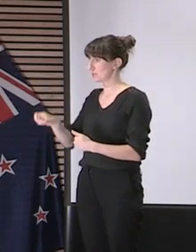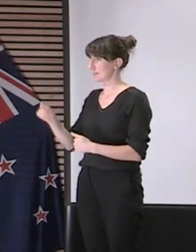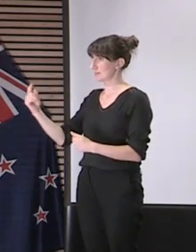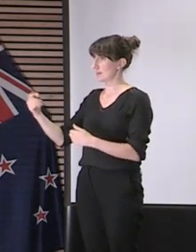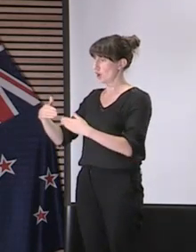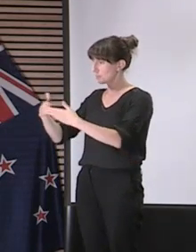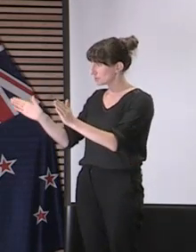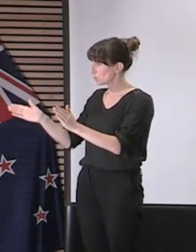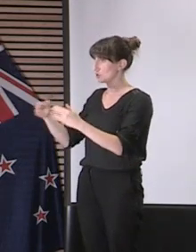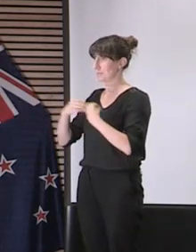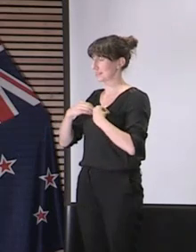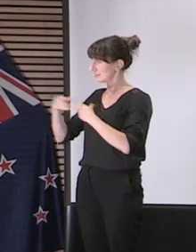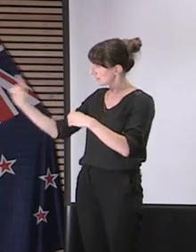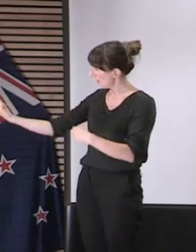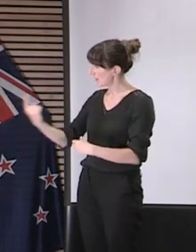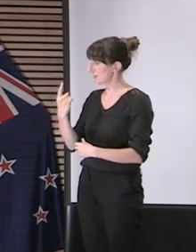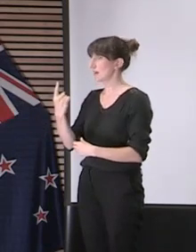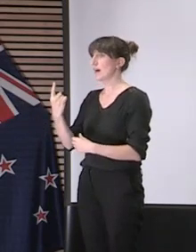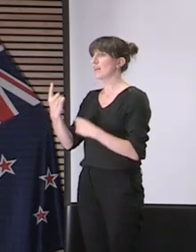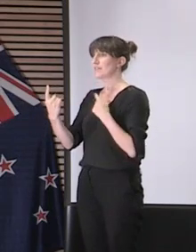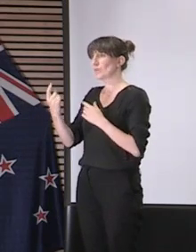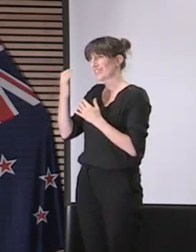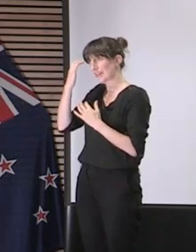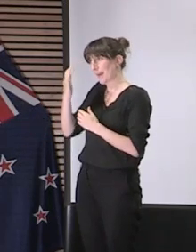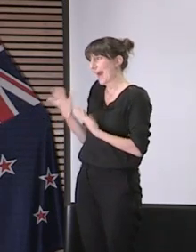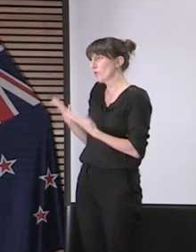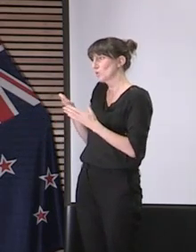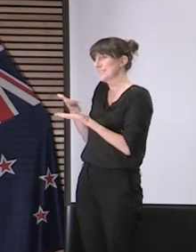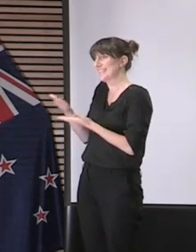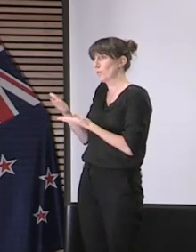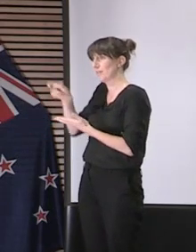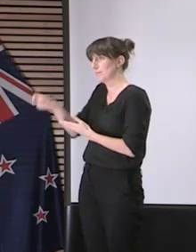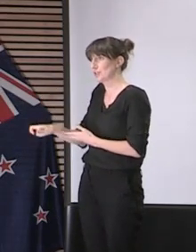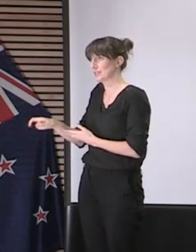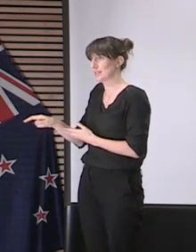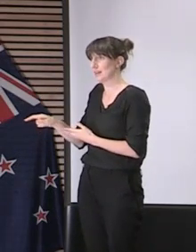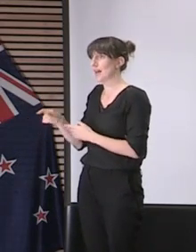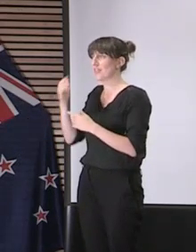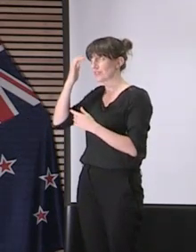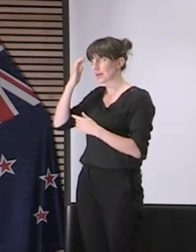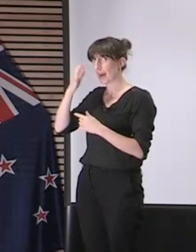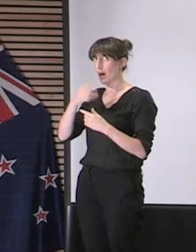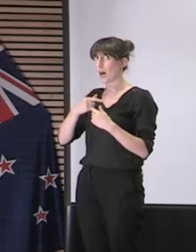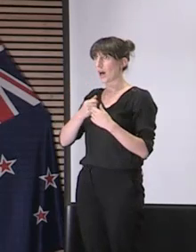every person that came through the door on any given day? Would you be able to look at who has had contact with